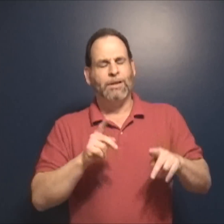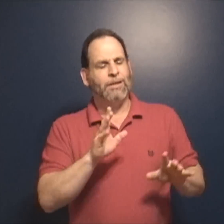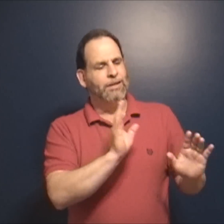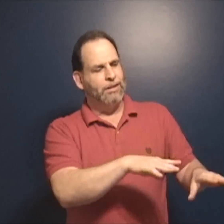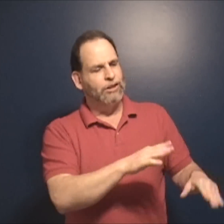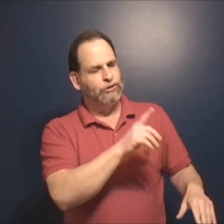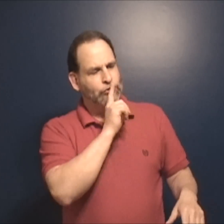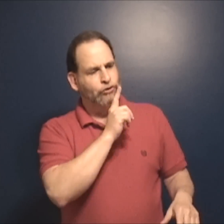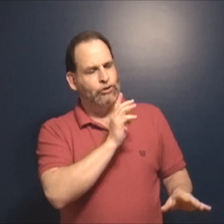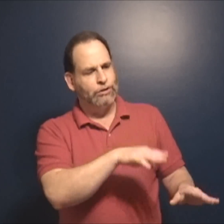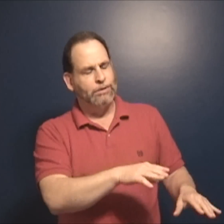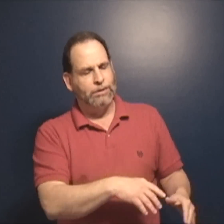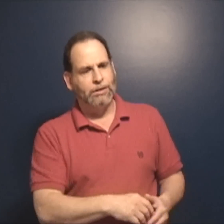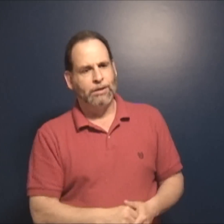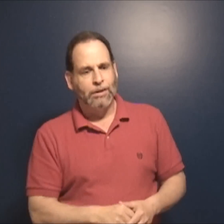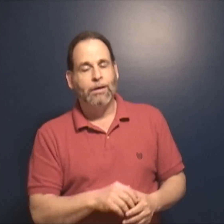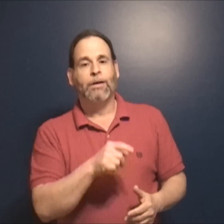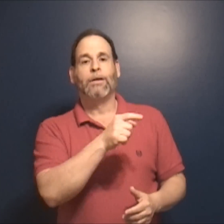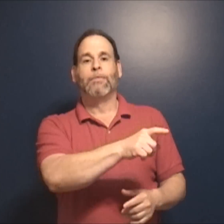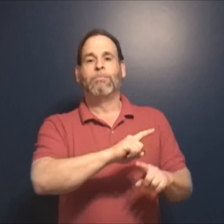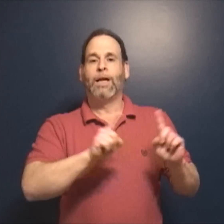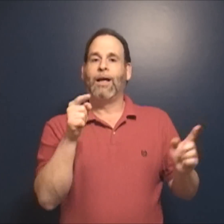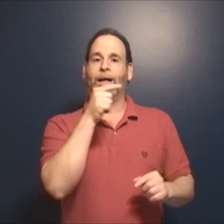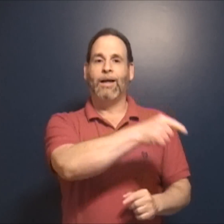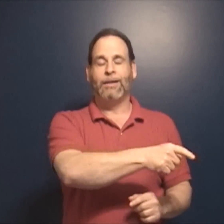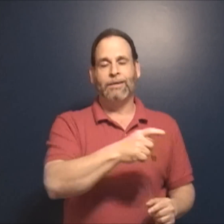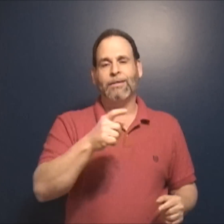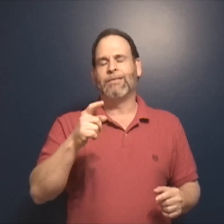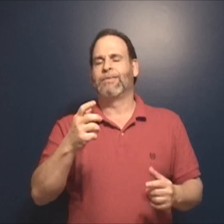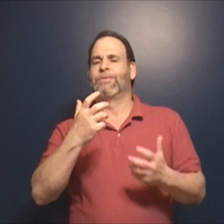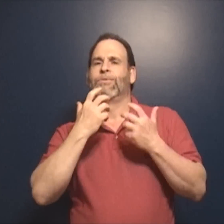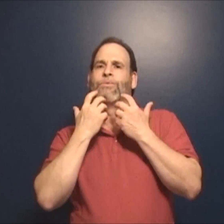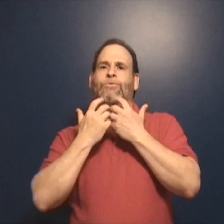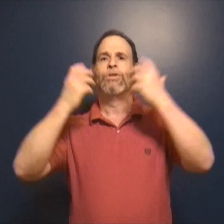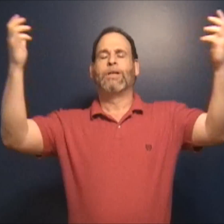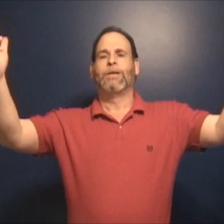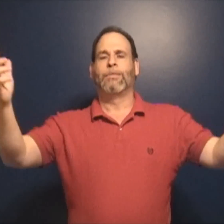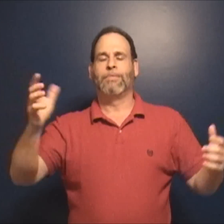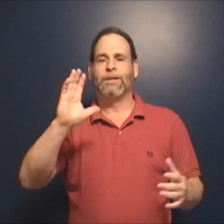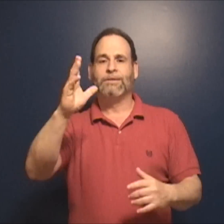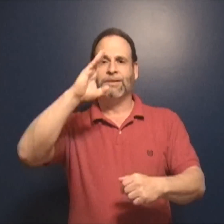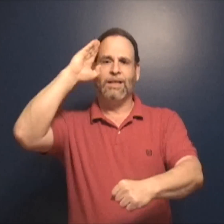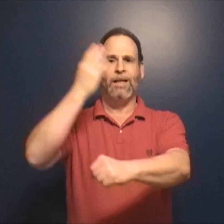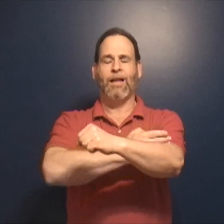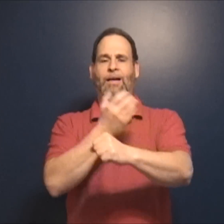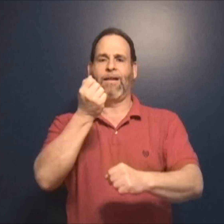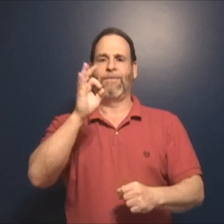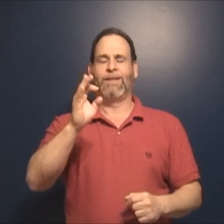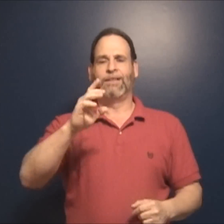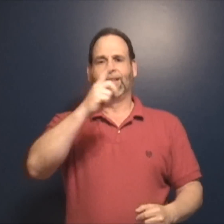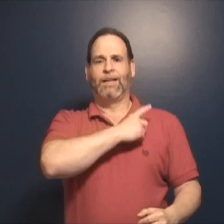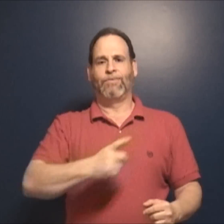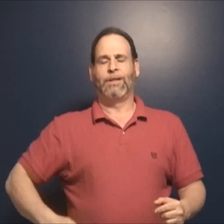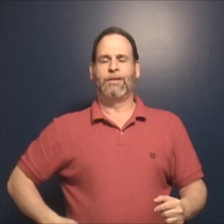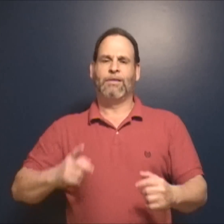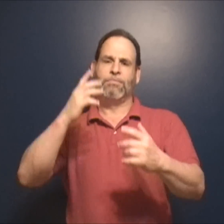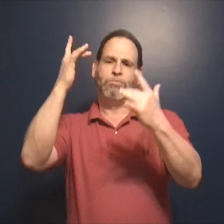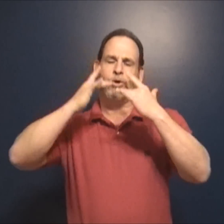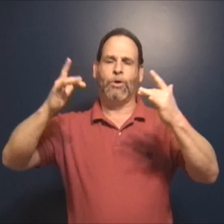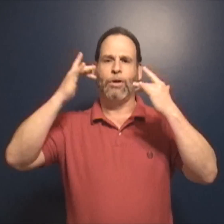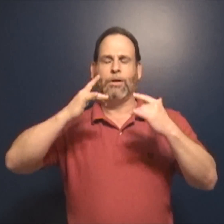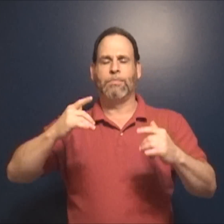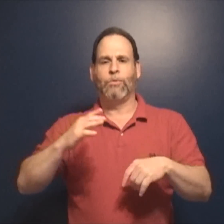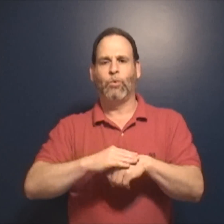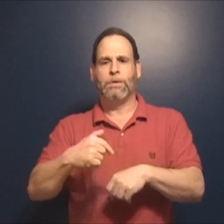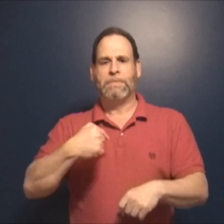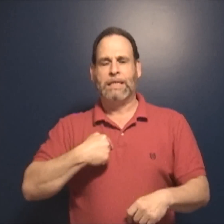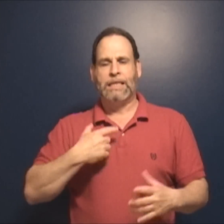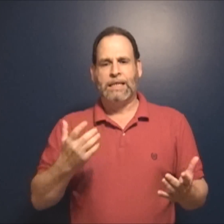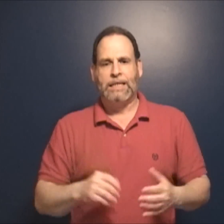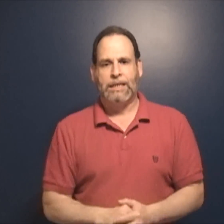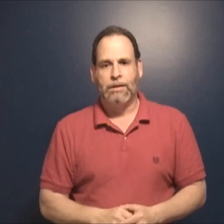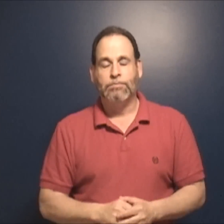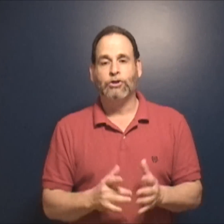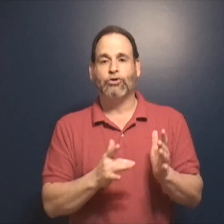The people at the front of the crowd sternly told him to be quiet, but he started shouting even louder, 'Son of David, have mercy on me!'